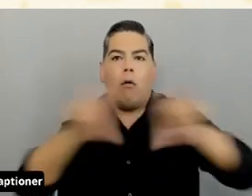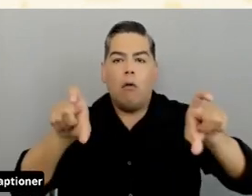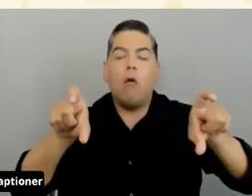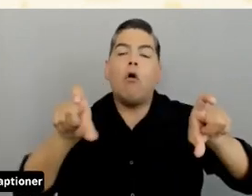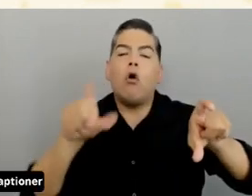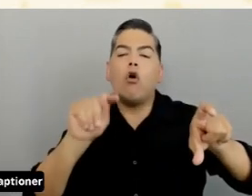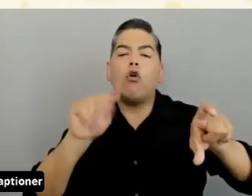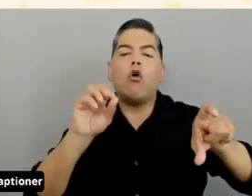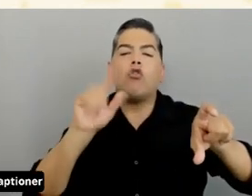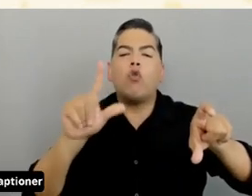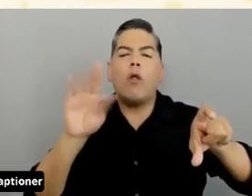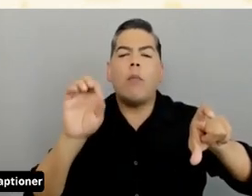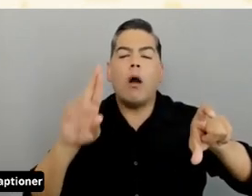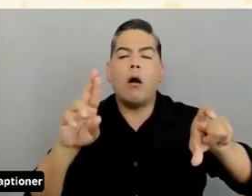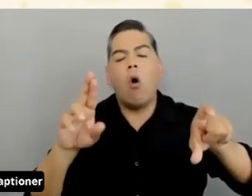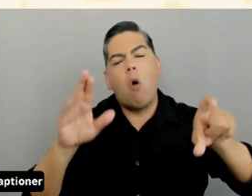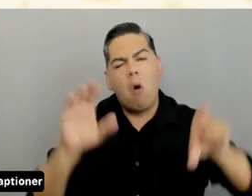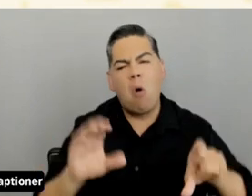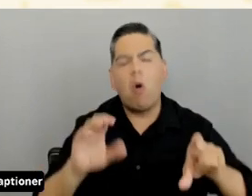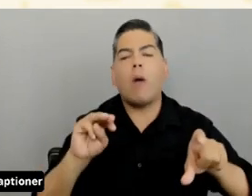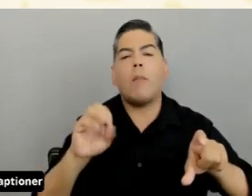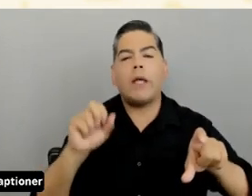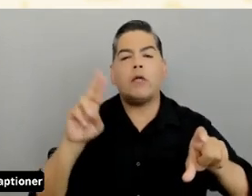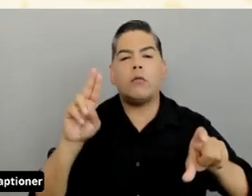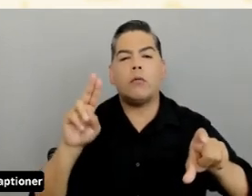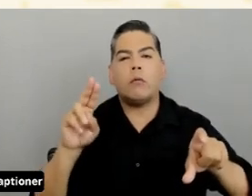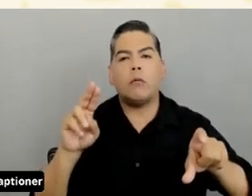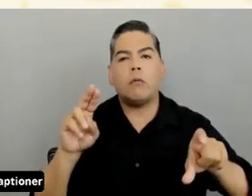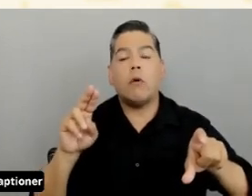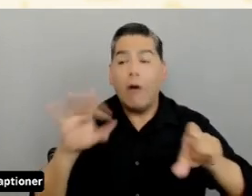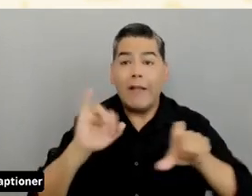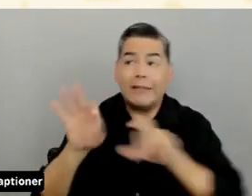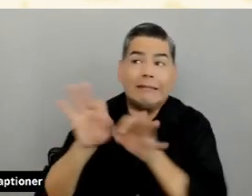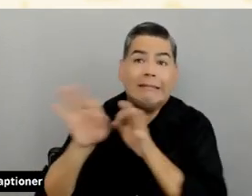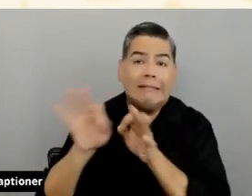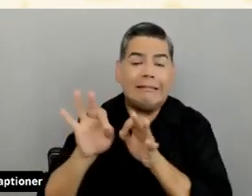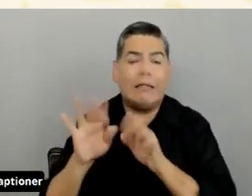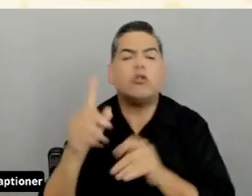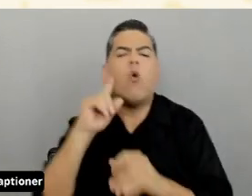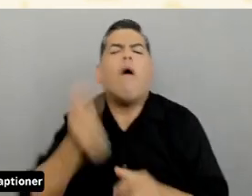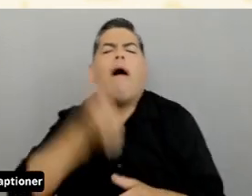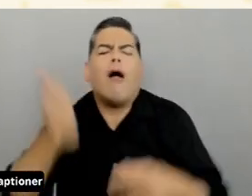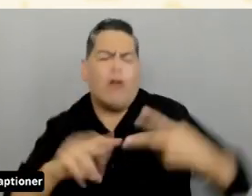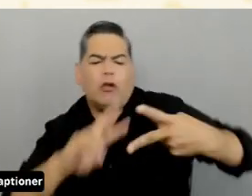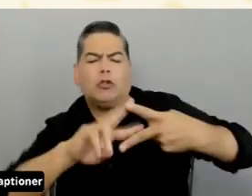So what would be another two points that you need to consider